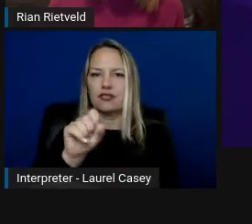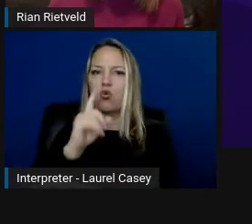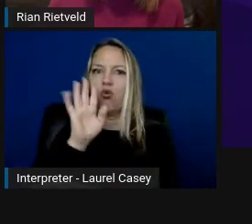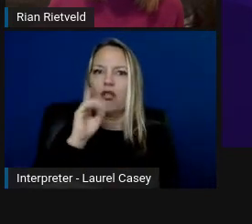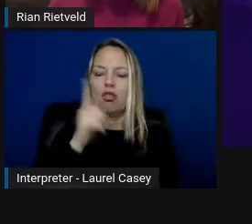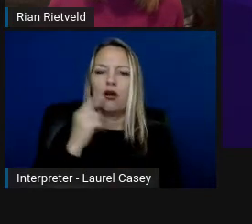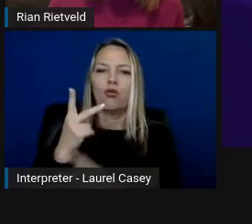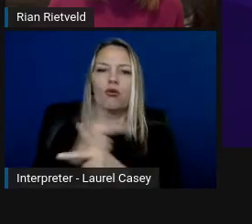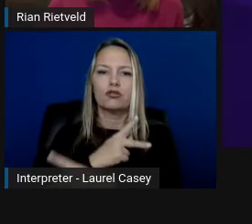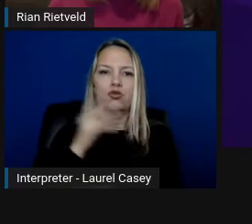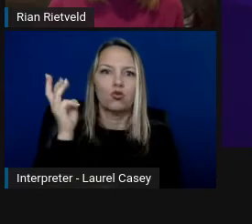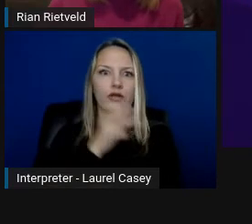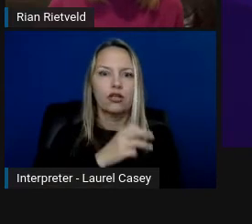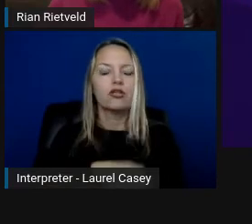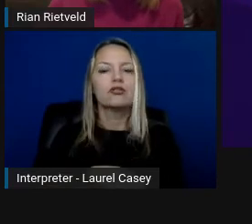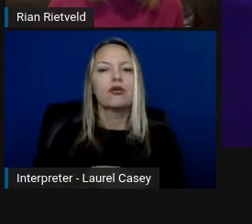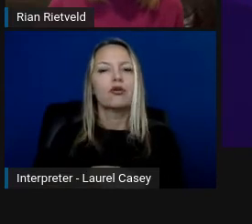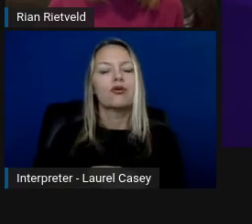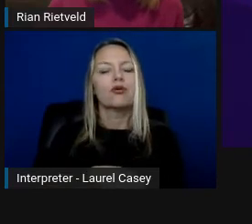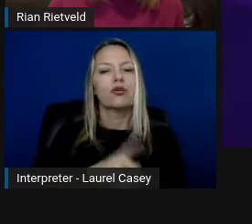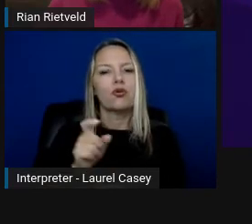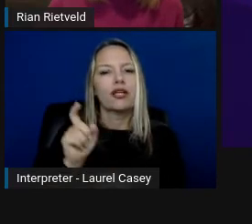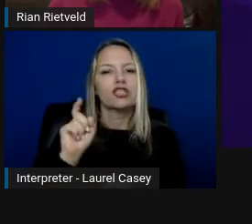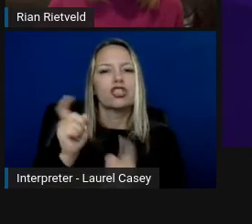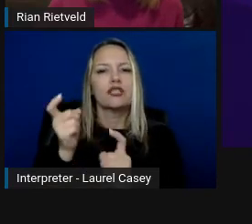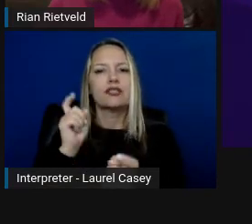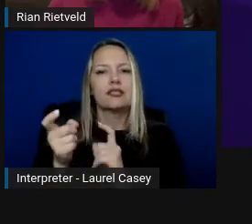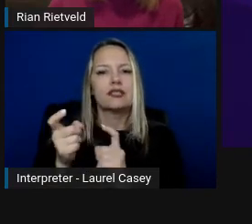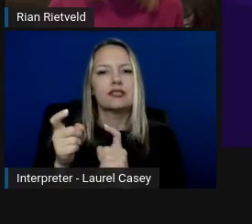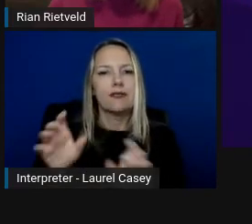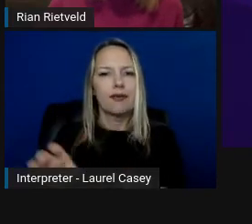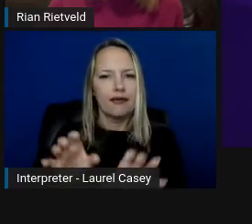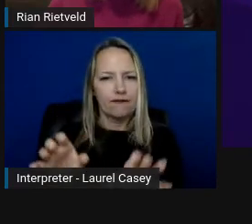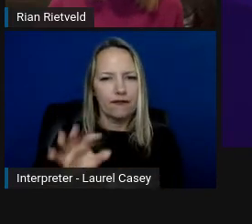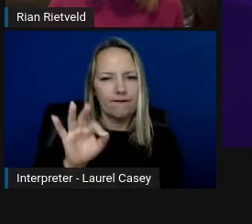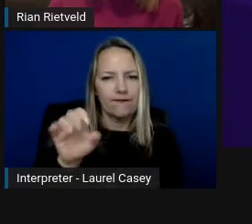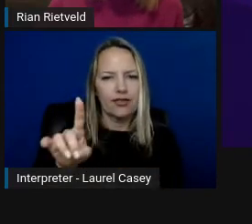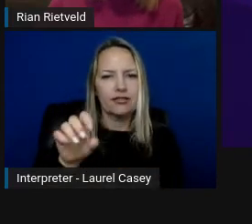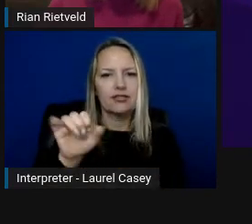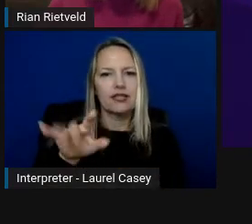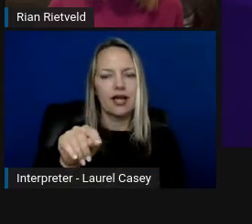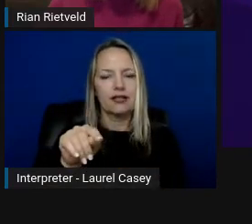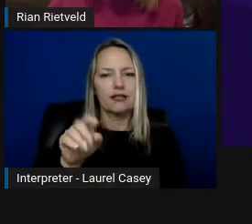You can adjust the behavior of field sets to make them look more like the rest of the form.